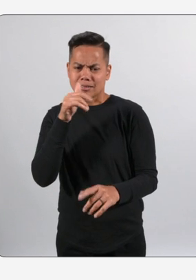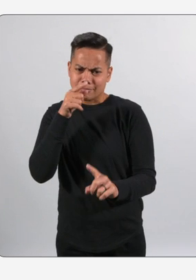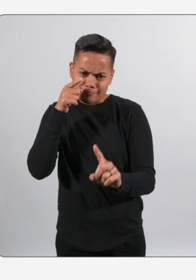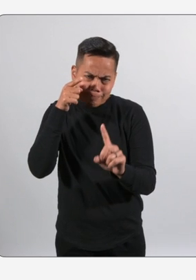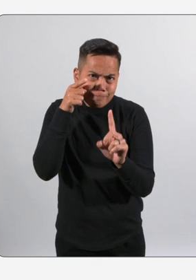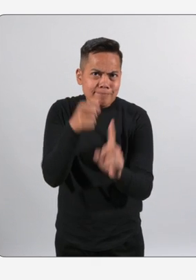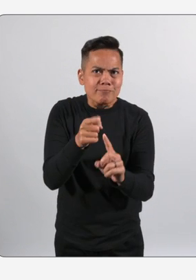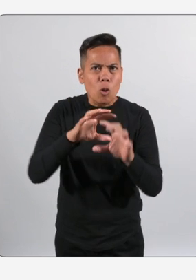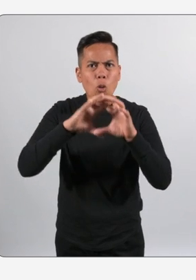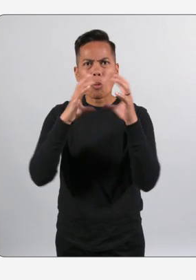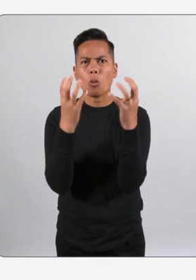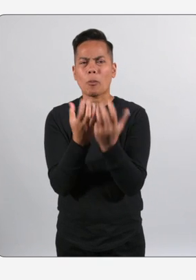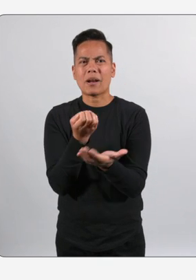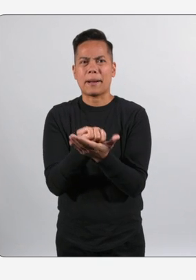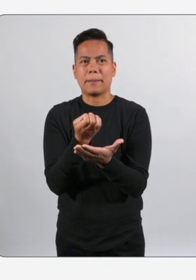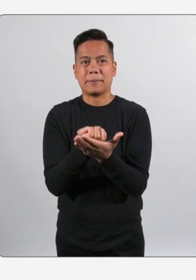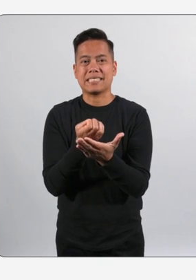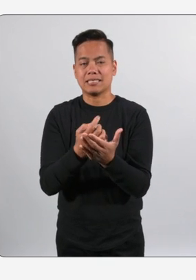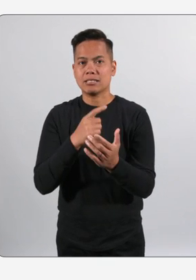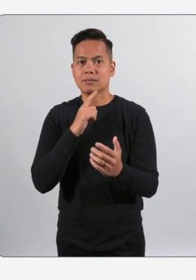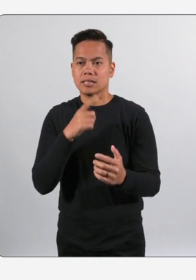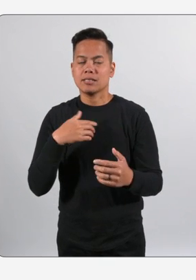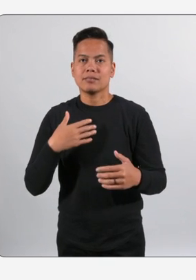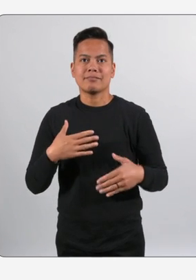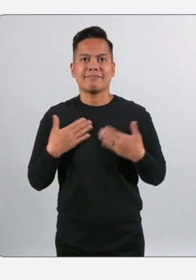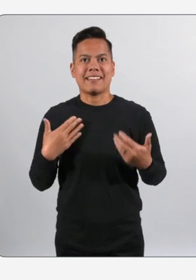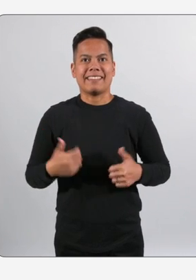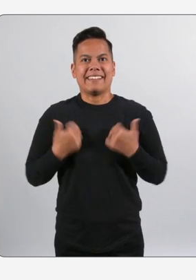And I'm glad to live in a world where we have more diverse